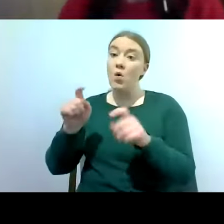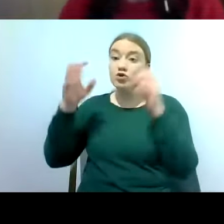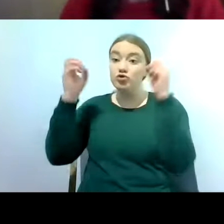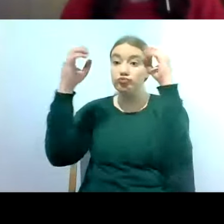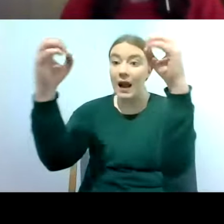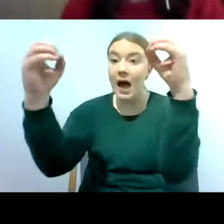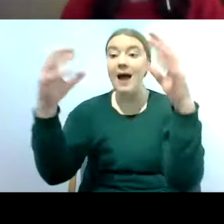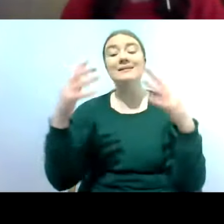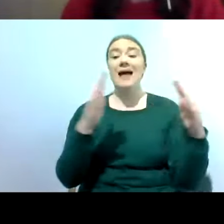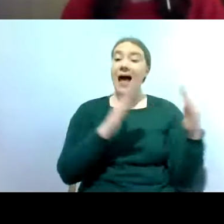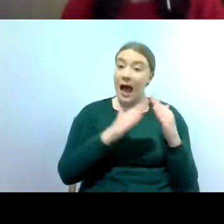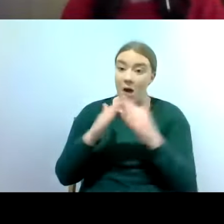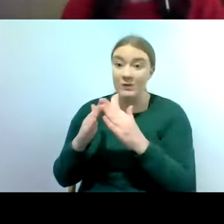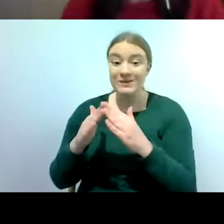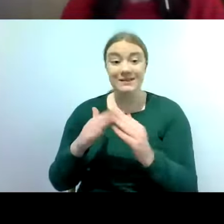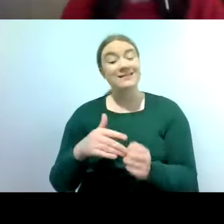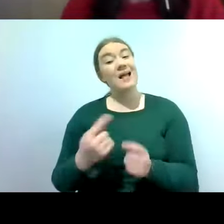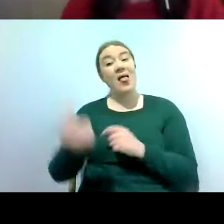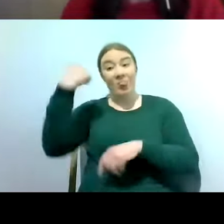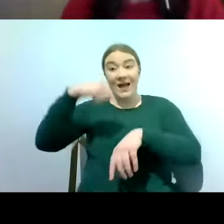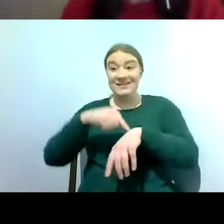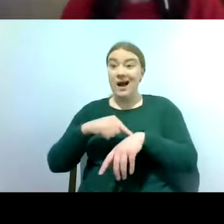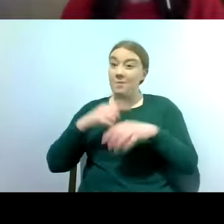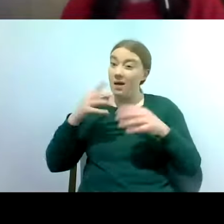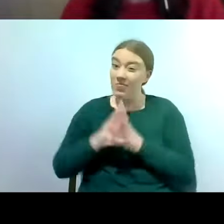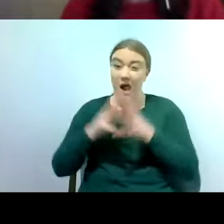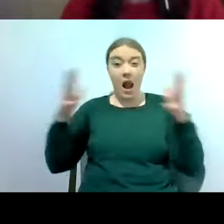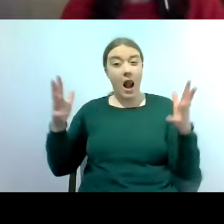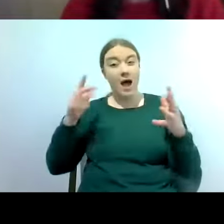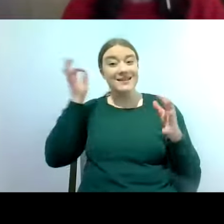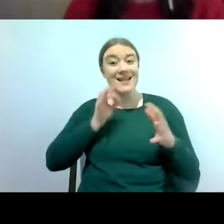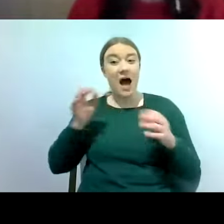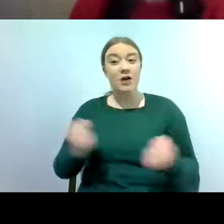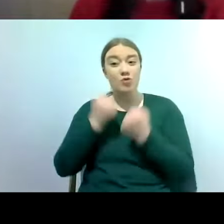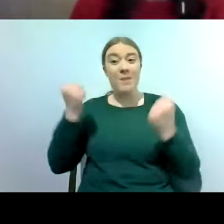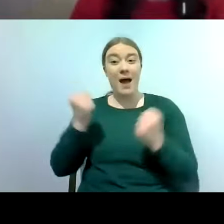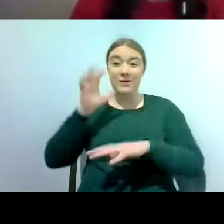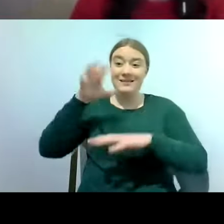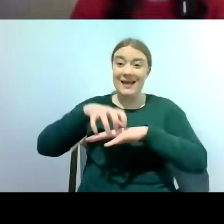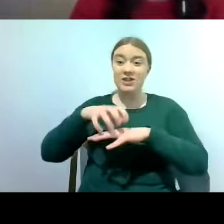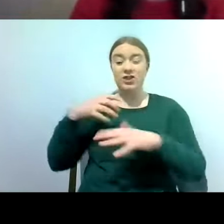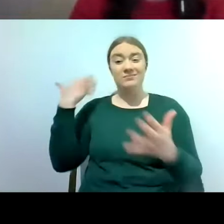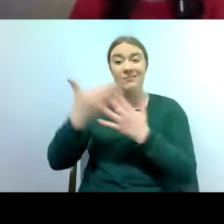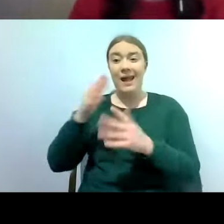at the time it was the largest hydropower station in britain but this was shut down in about the